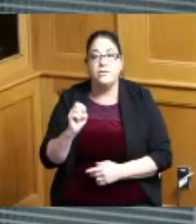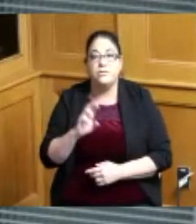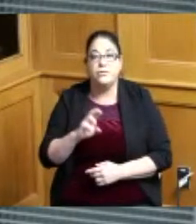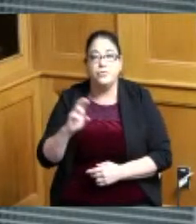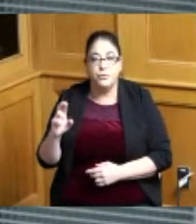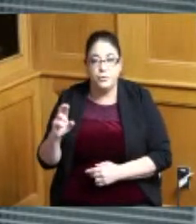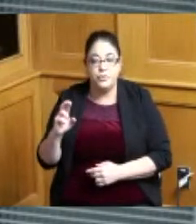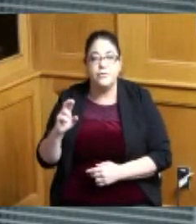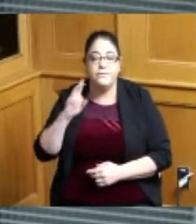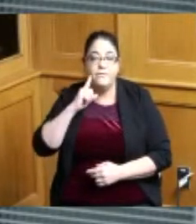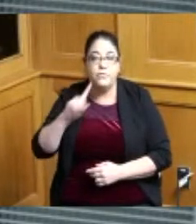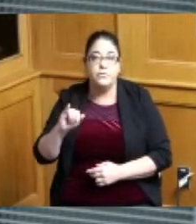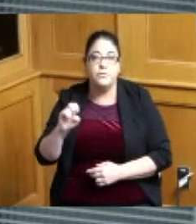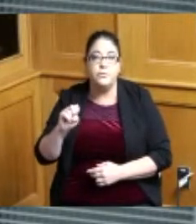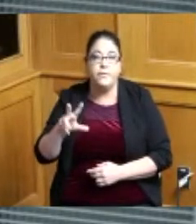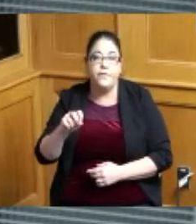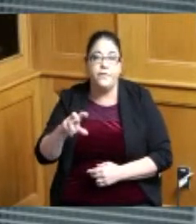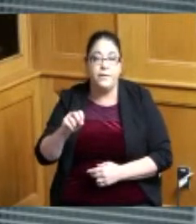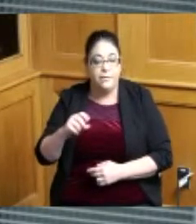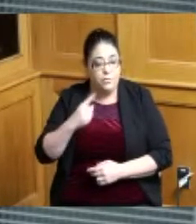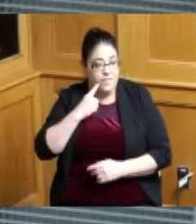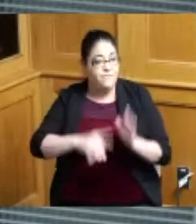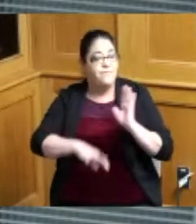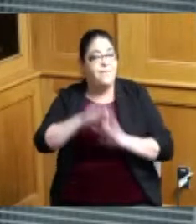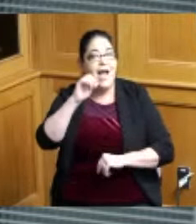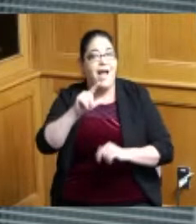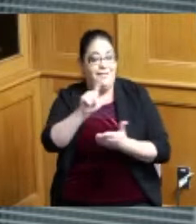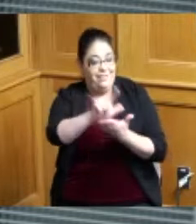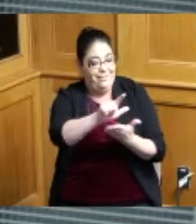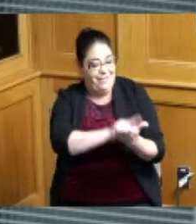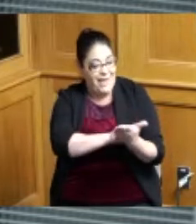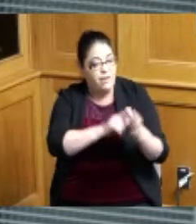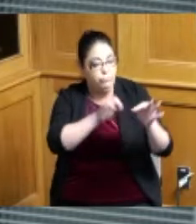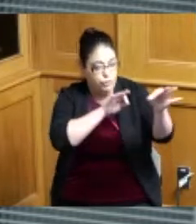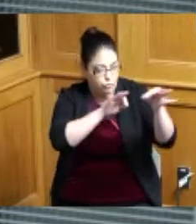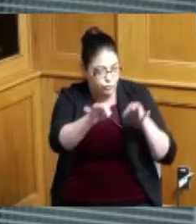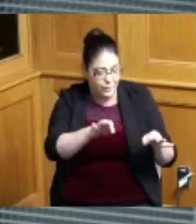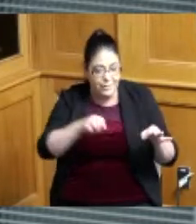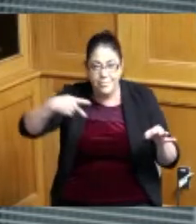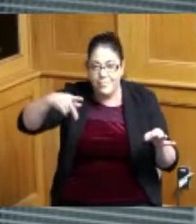the county Engineer's office finds that the legal descriptions the plat and the parcel lit list